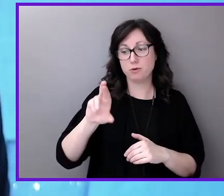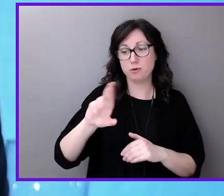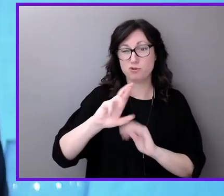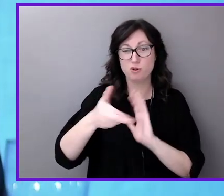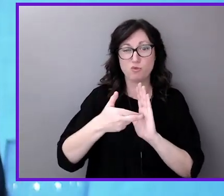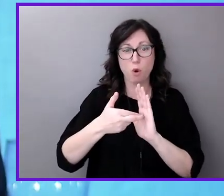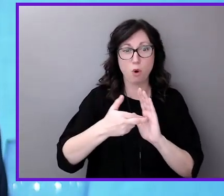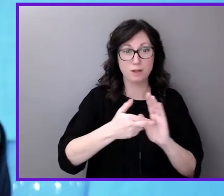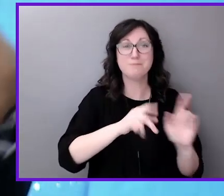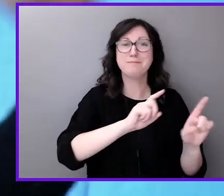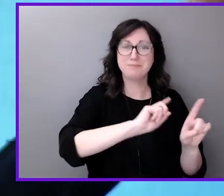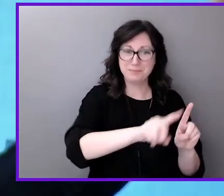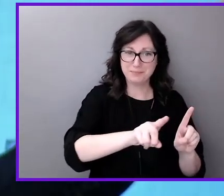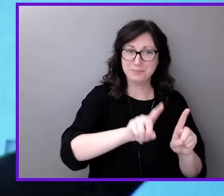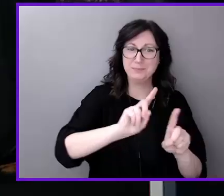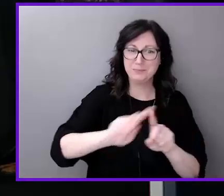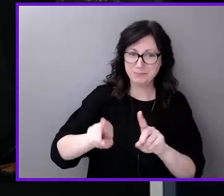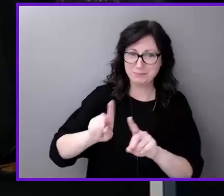So, I’m not sure what the context of his